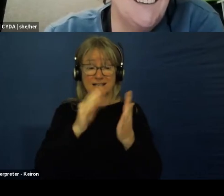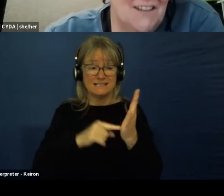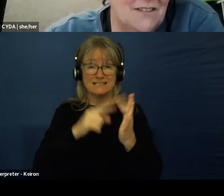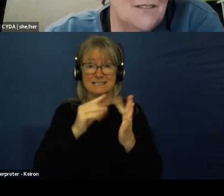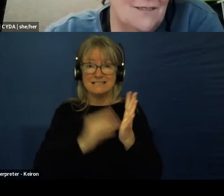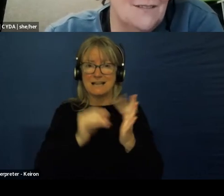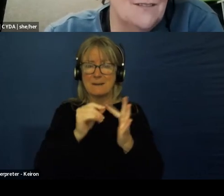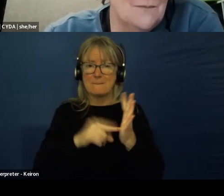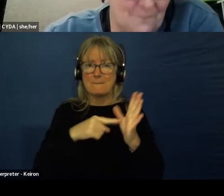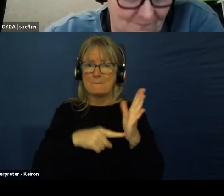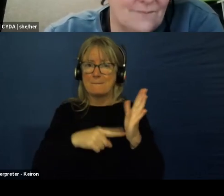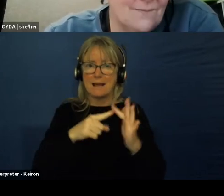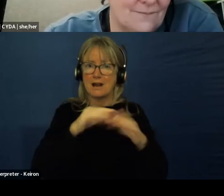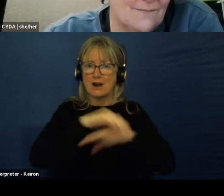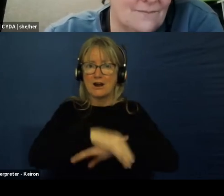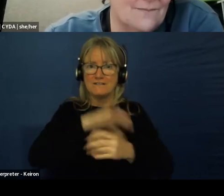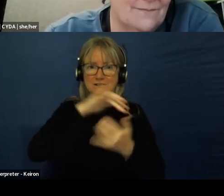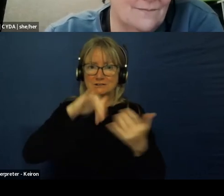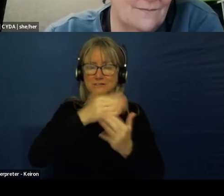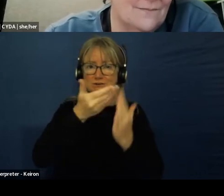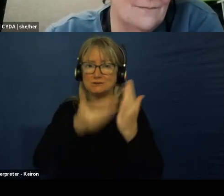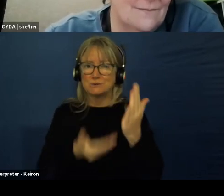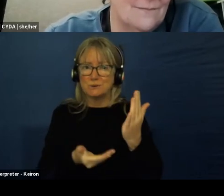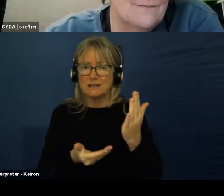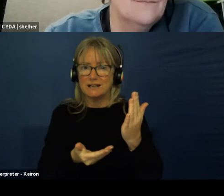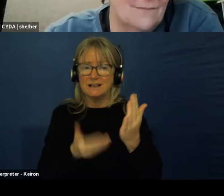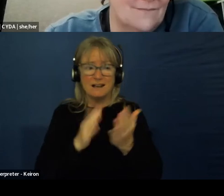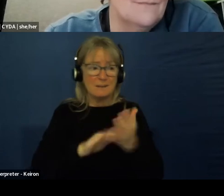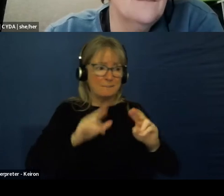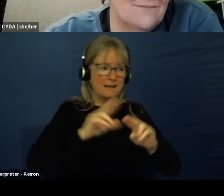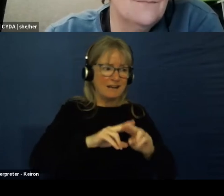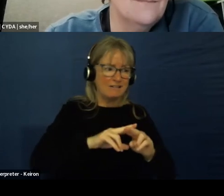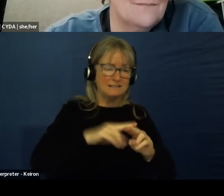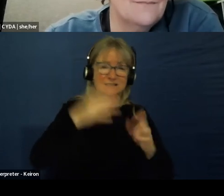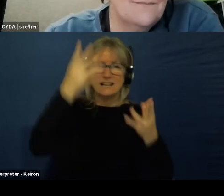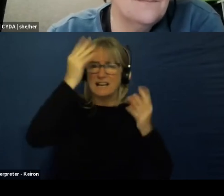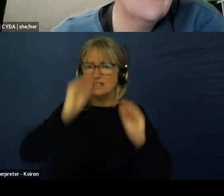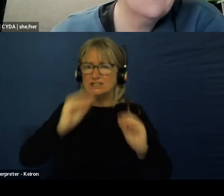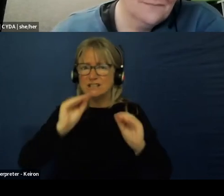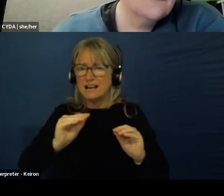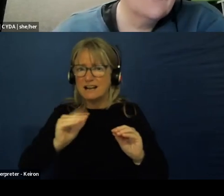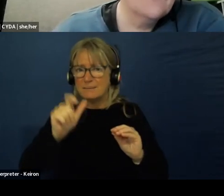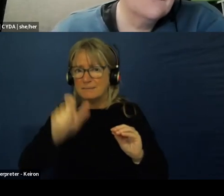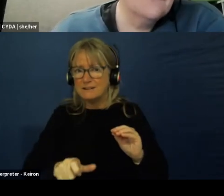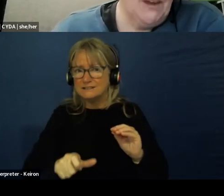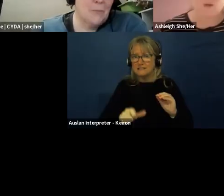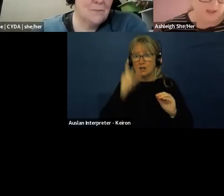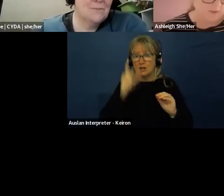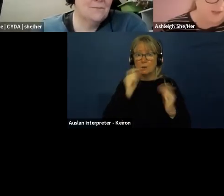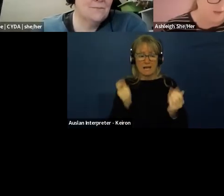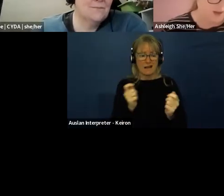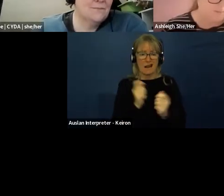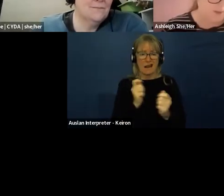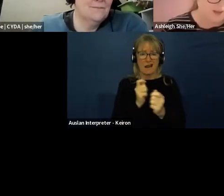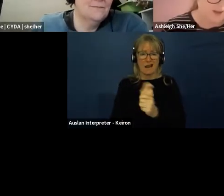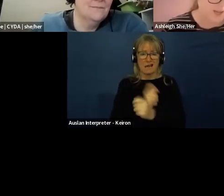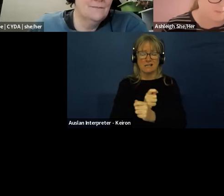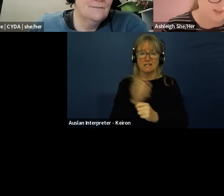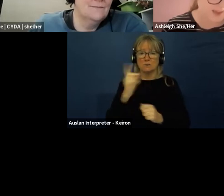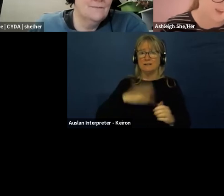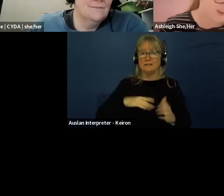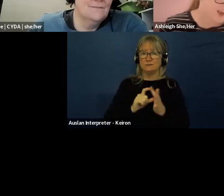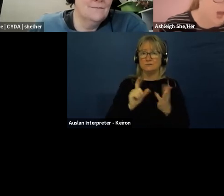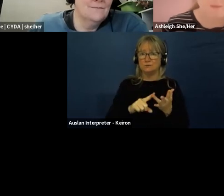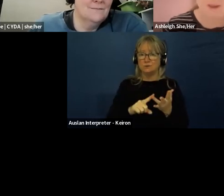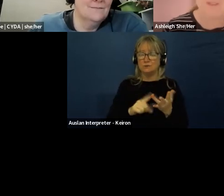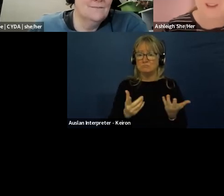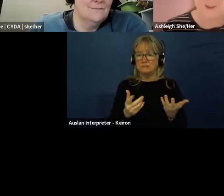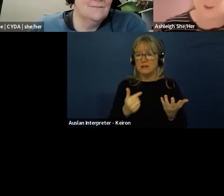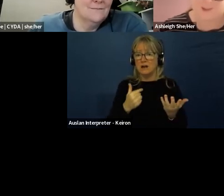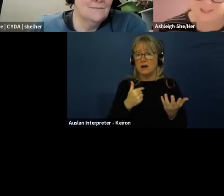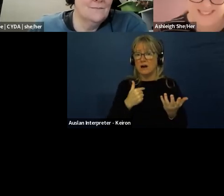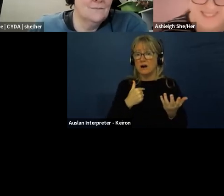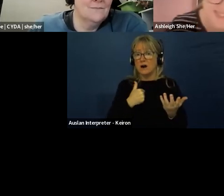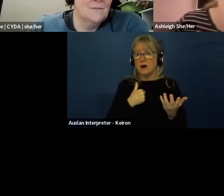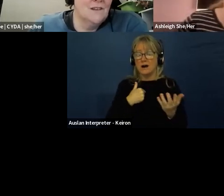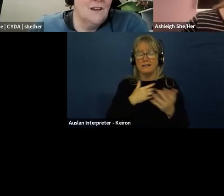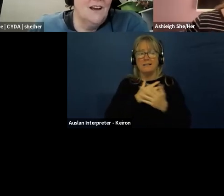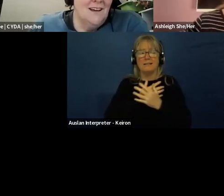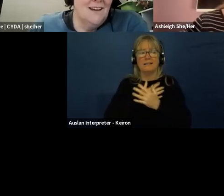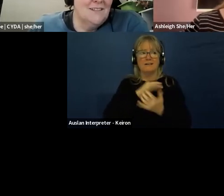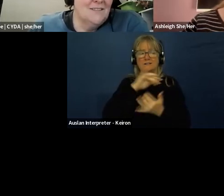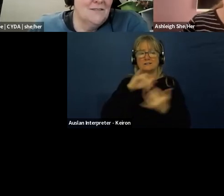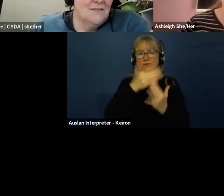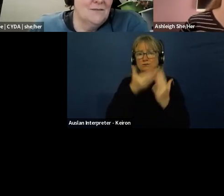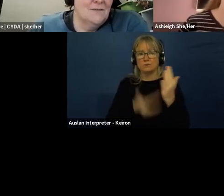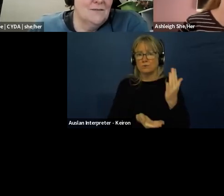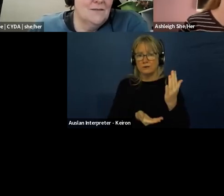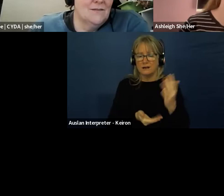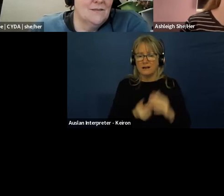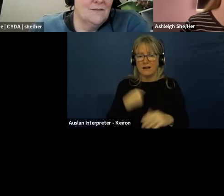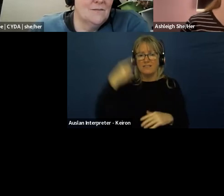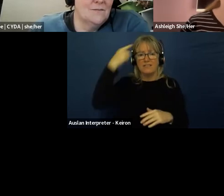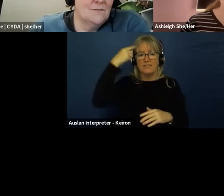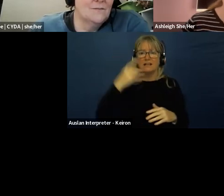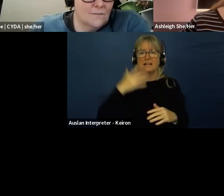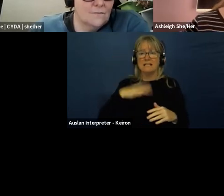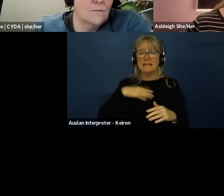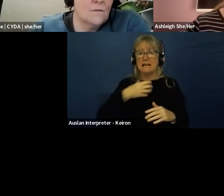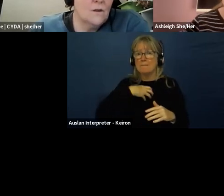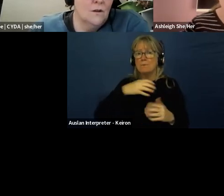just for whoever is writing it up, whether it's the parent the educator whatever just being and changing the things that are relevant. And that are needed, but yeah, I'm a big fan of social stories and think we probably need to utilize them a lot more